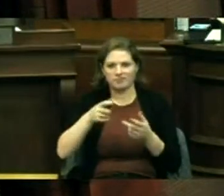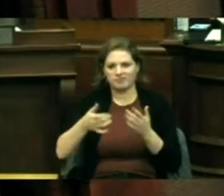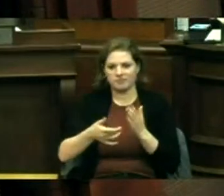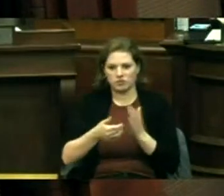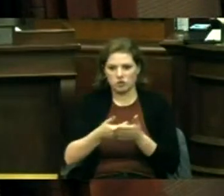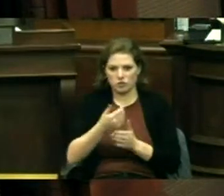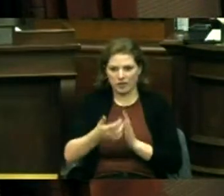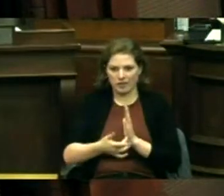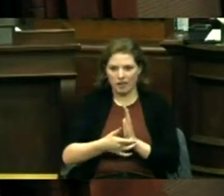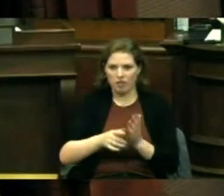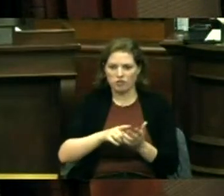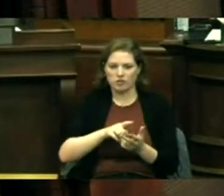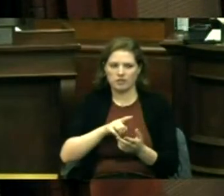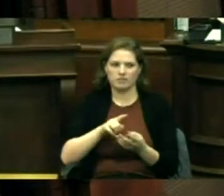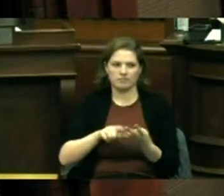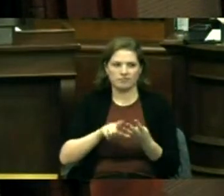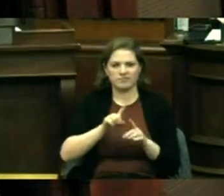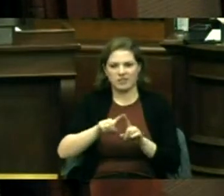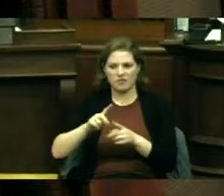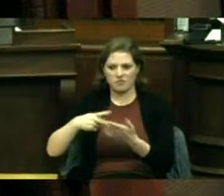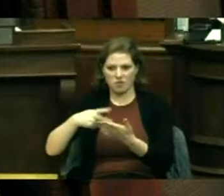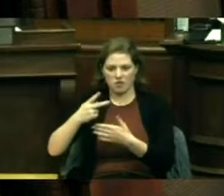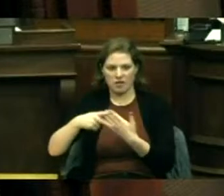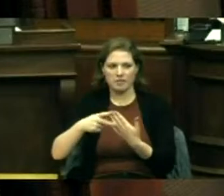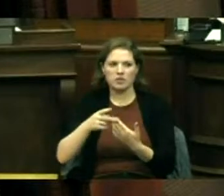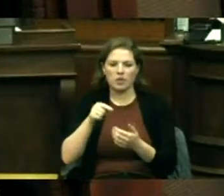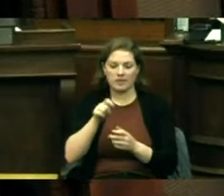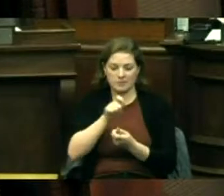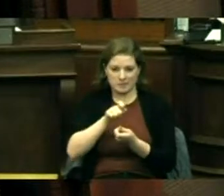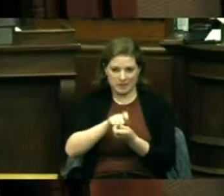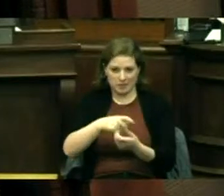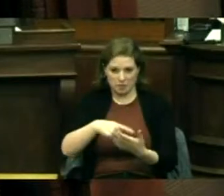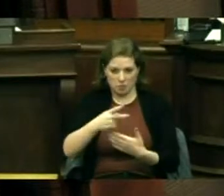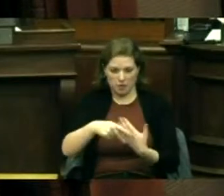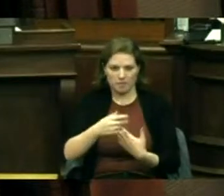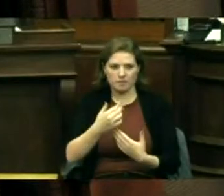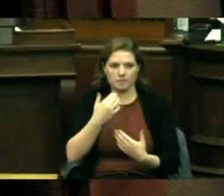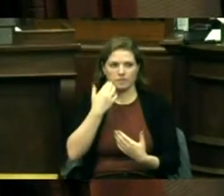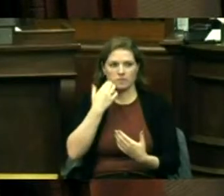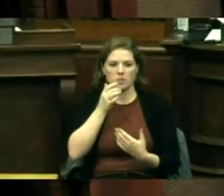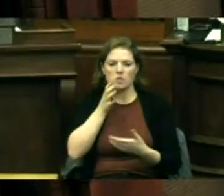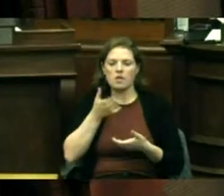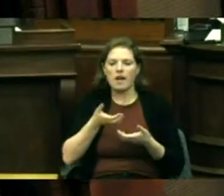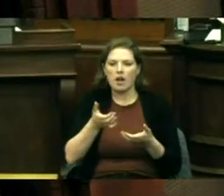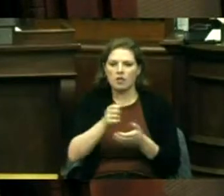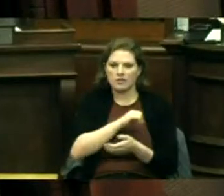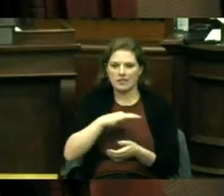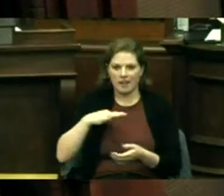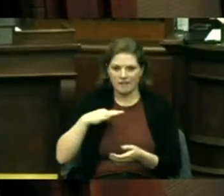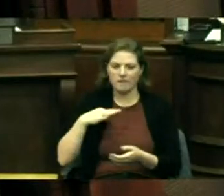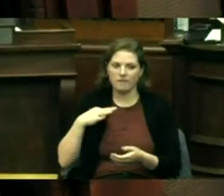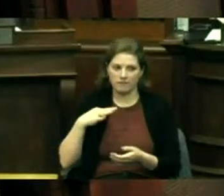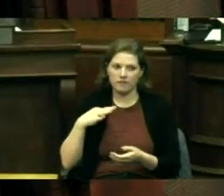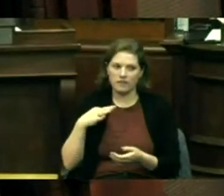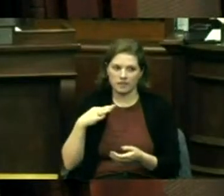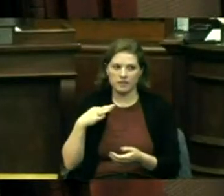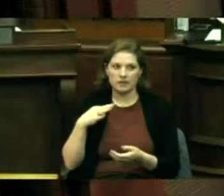friendly areas, interactive technology and a therapy dog